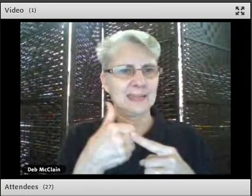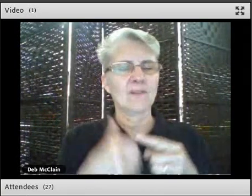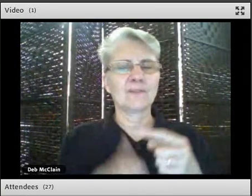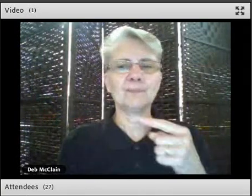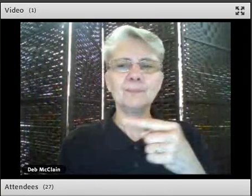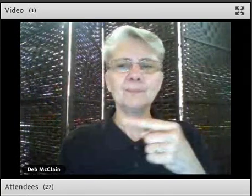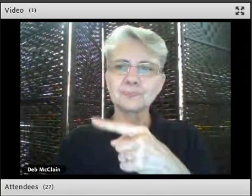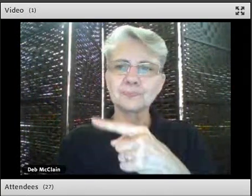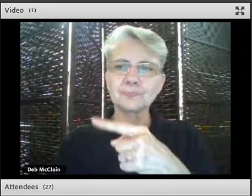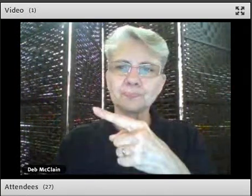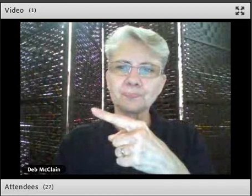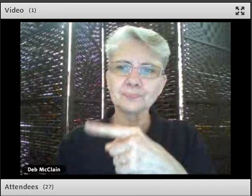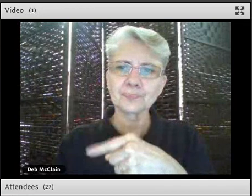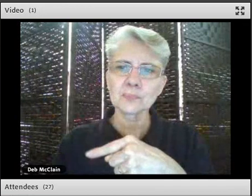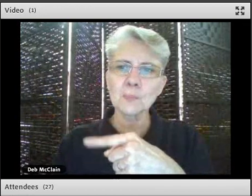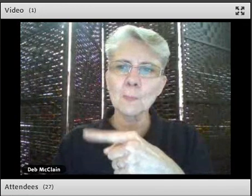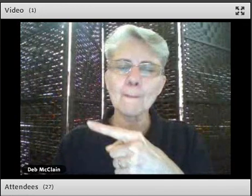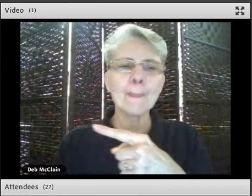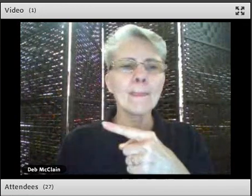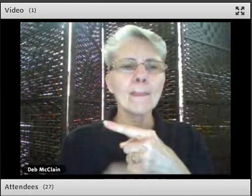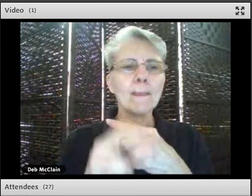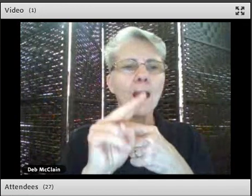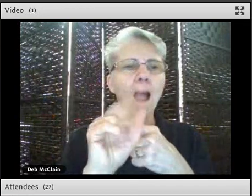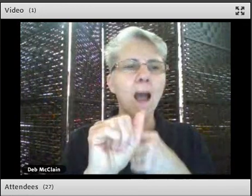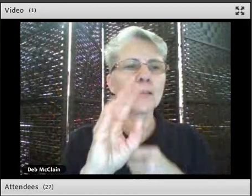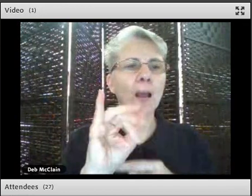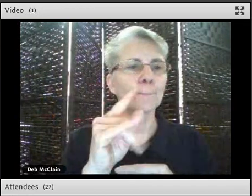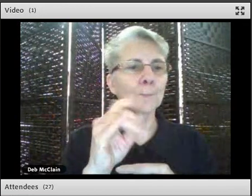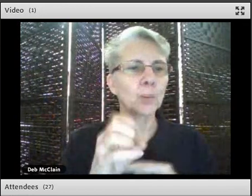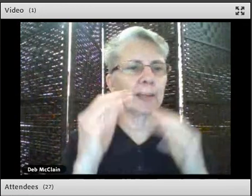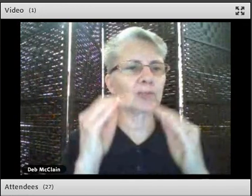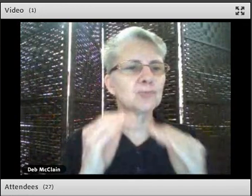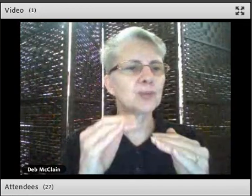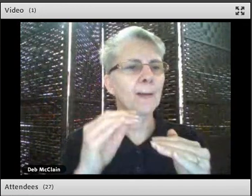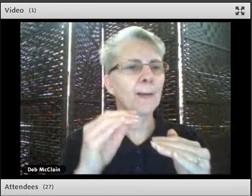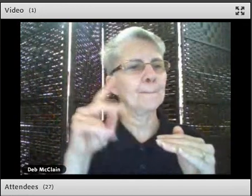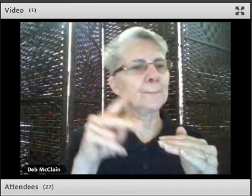for the copyright date of recorded sound. We've got "17 audio discs"